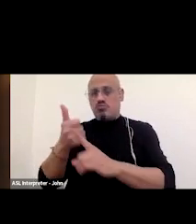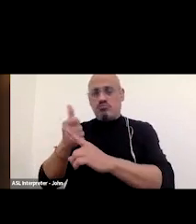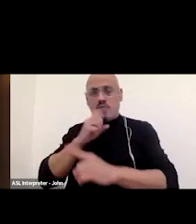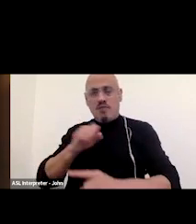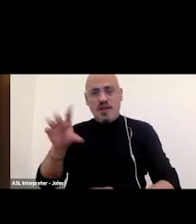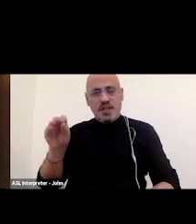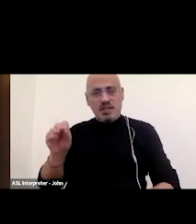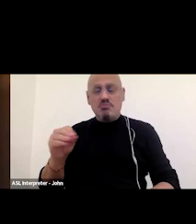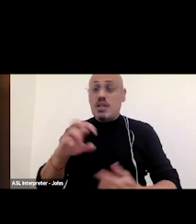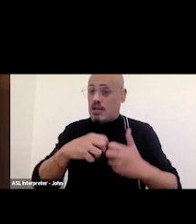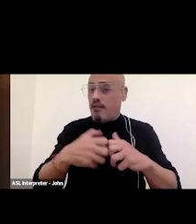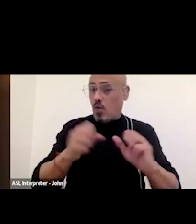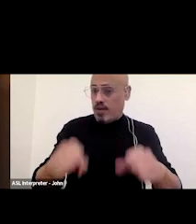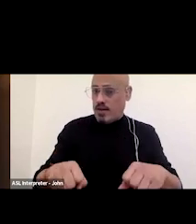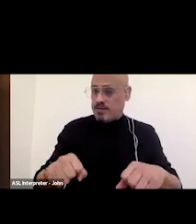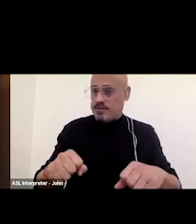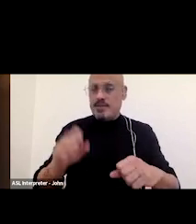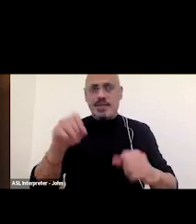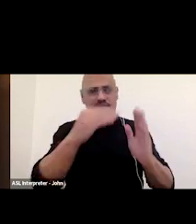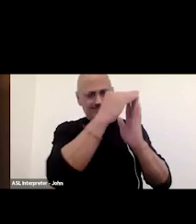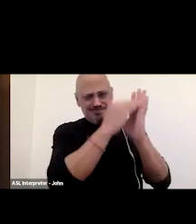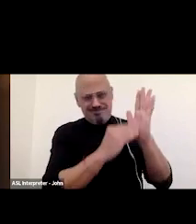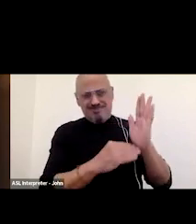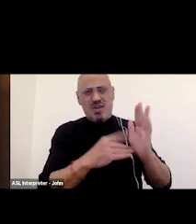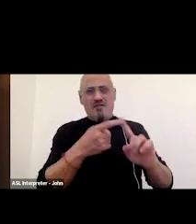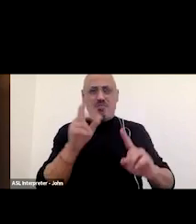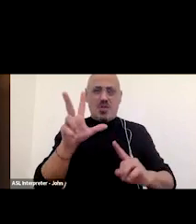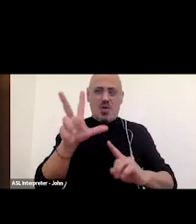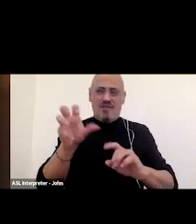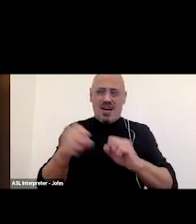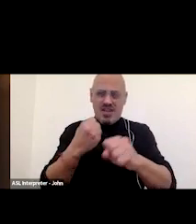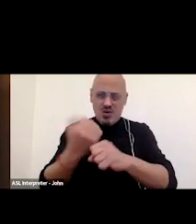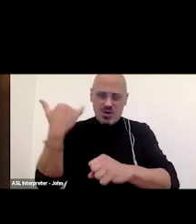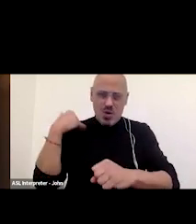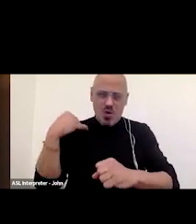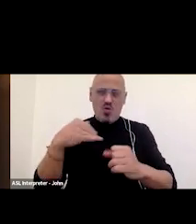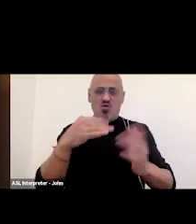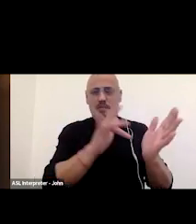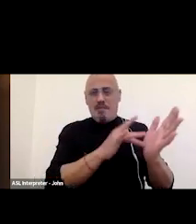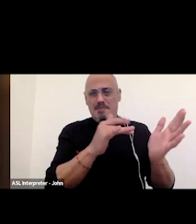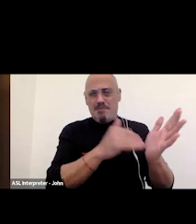It was difficult, we had to come up with medical records from 35 years ago to show that his disabling condition